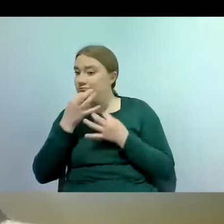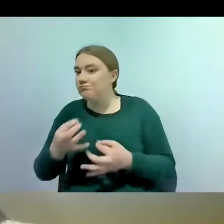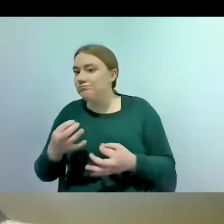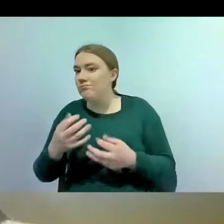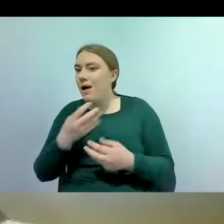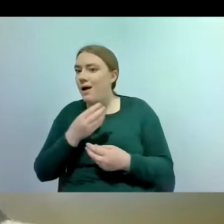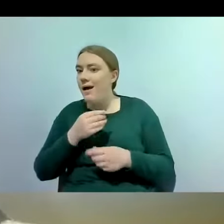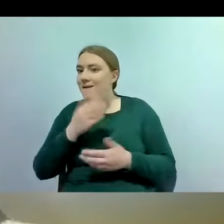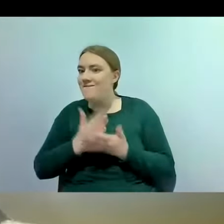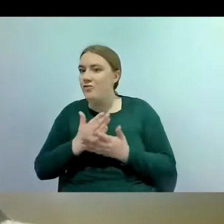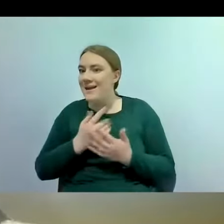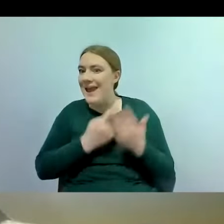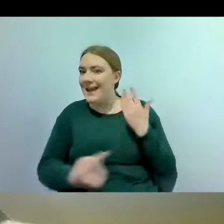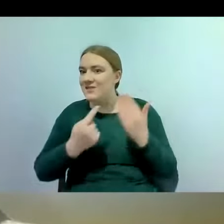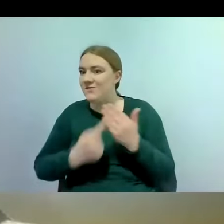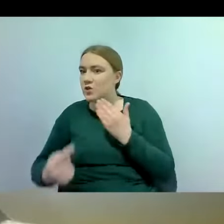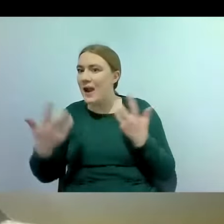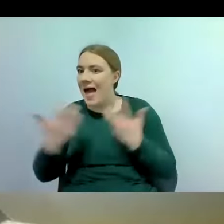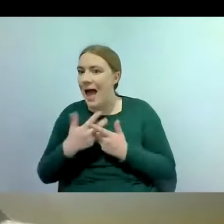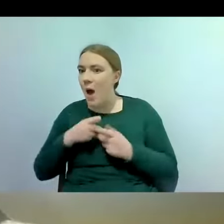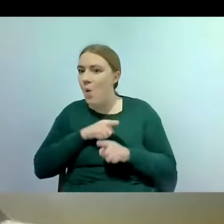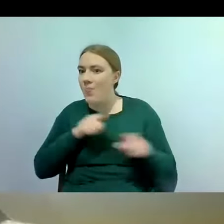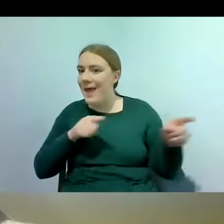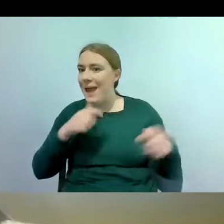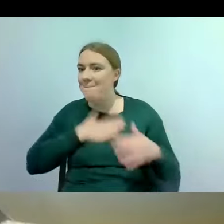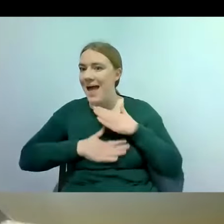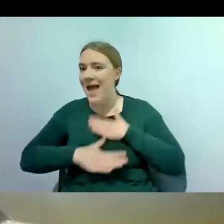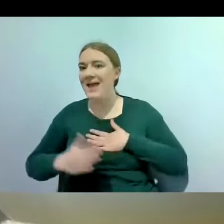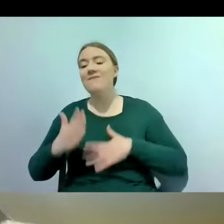variation in behavior that we've been able to show using our acoustic telemetry